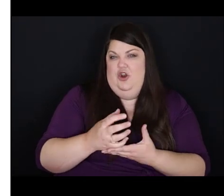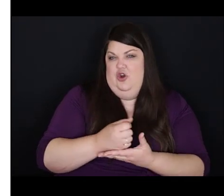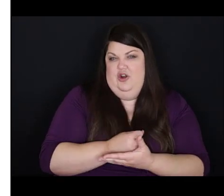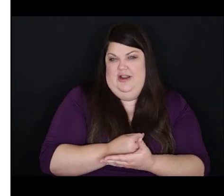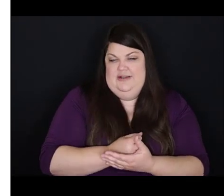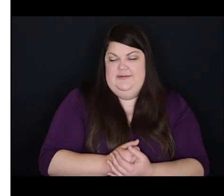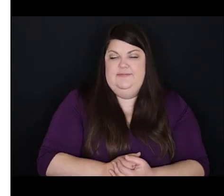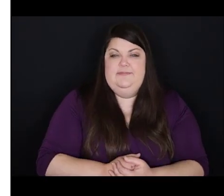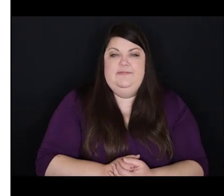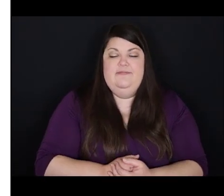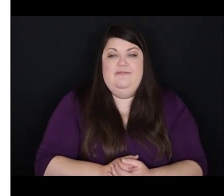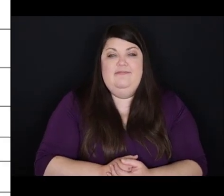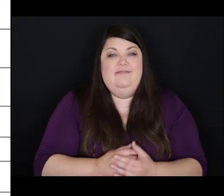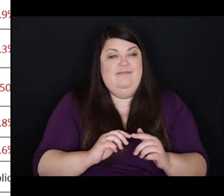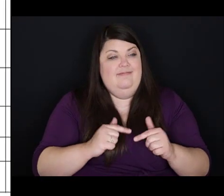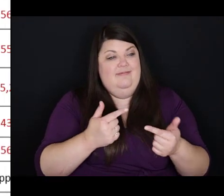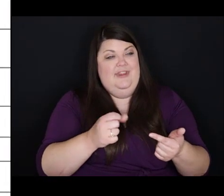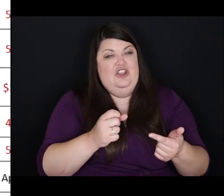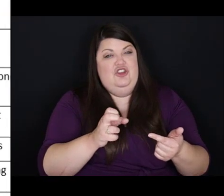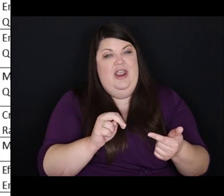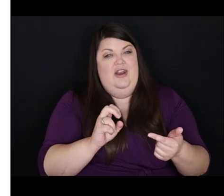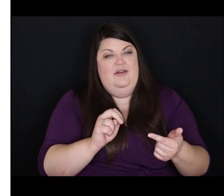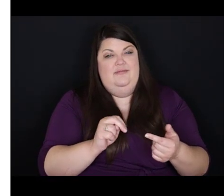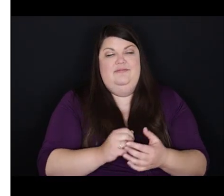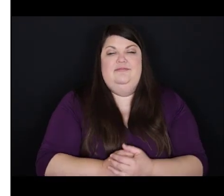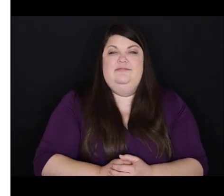Next, I’ll hand it off to Shannon. [Shannon] Thank you, Michele.